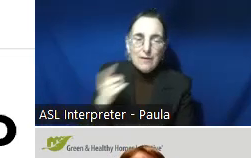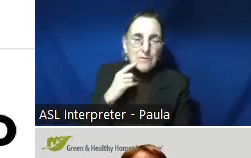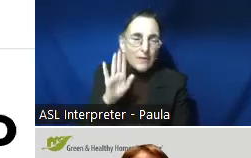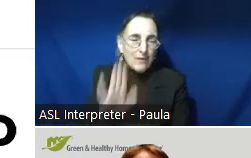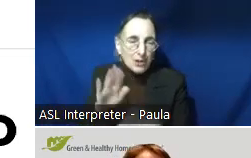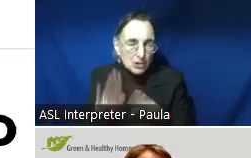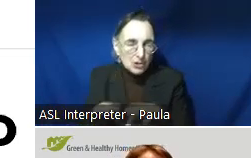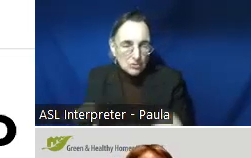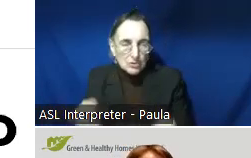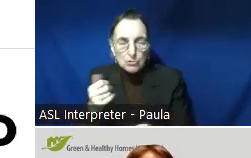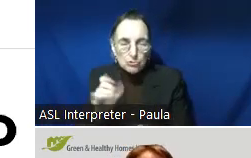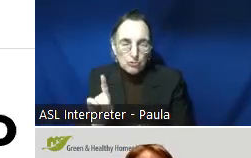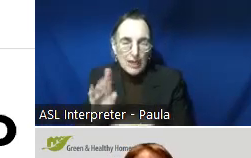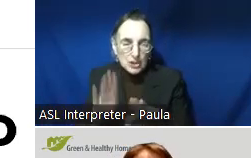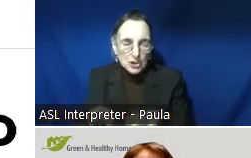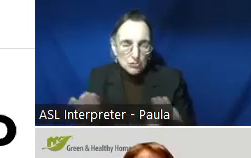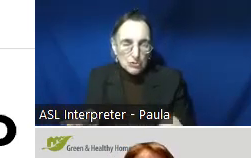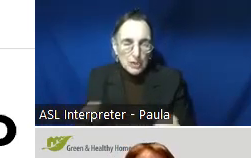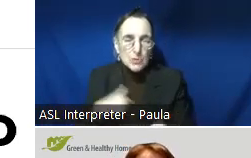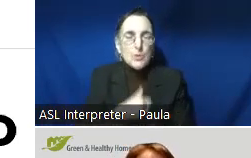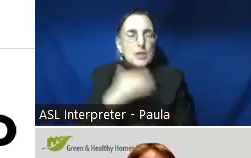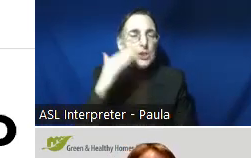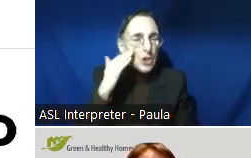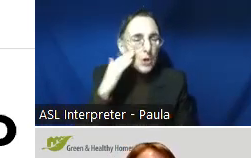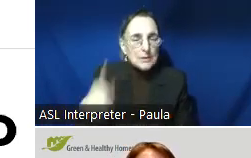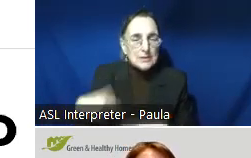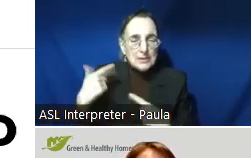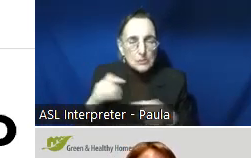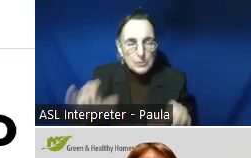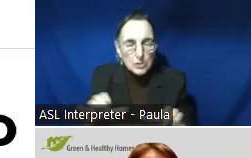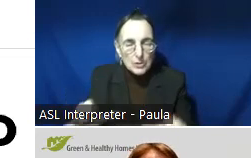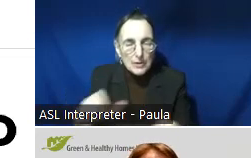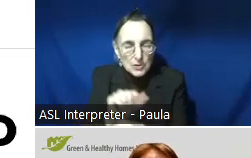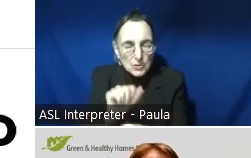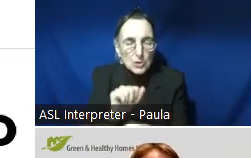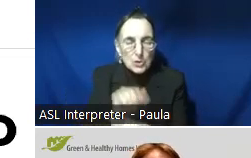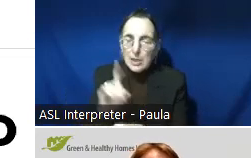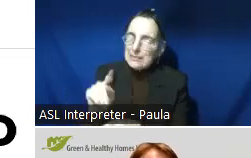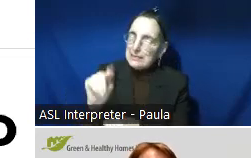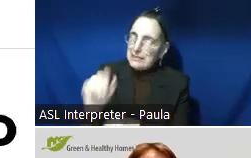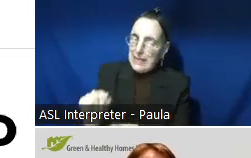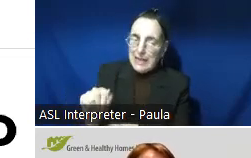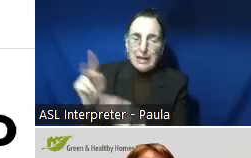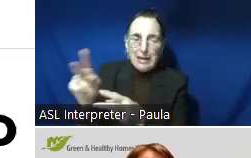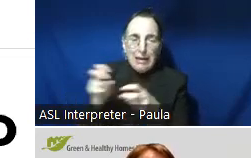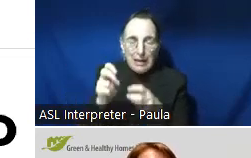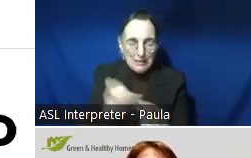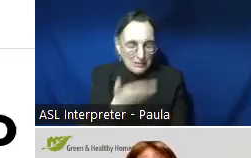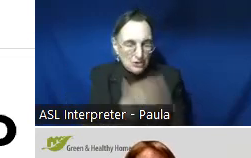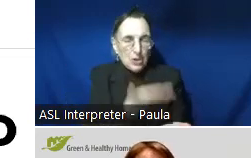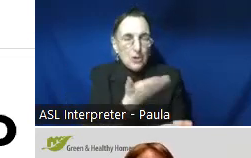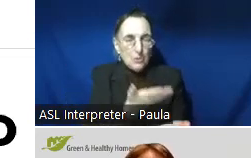But we do know that as we have done this work, our data has shown an enormously improved